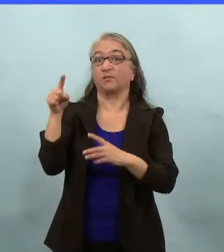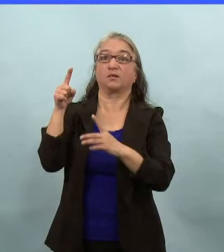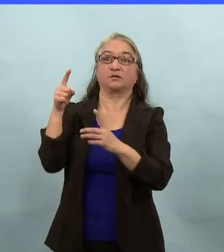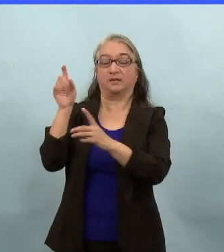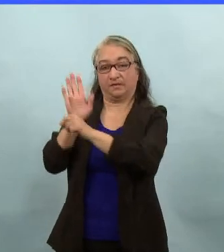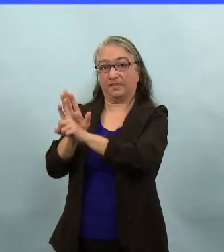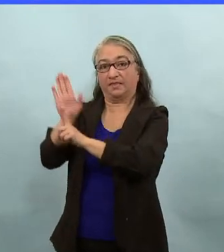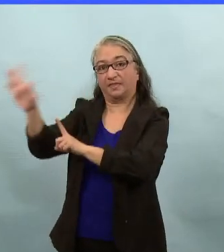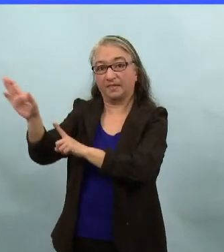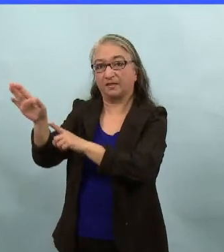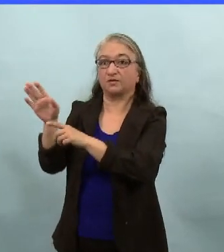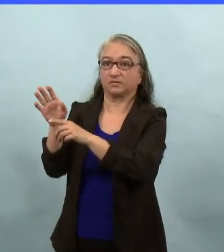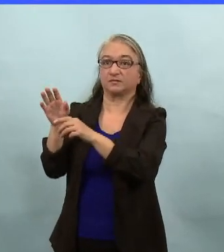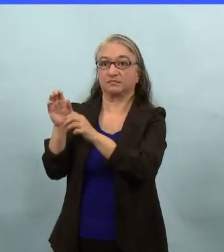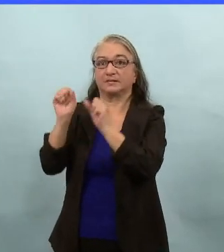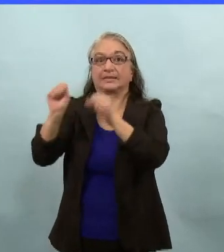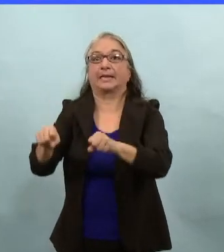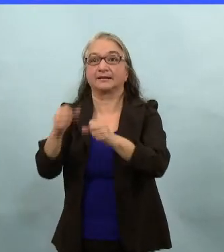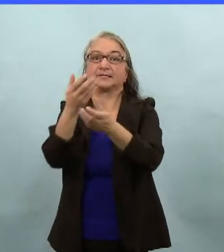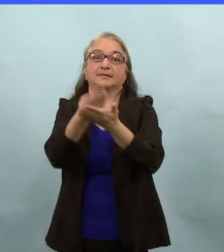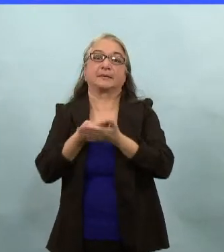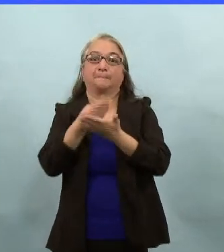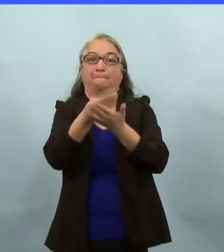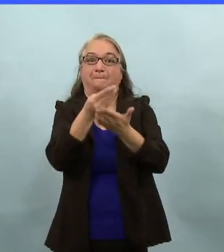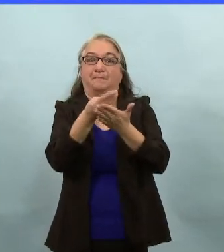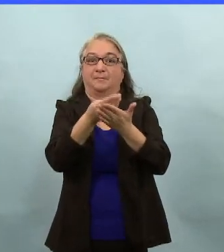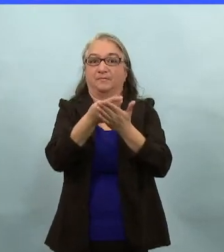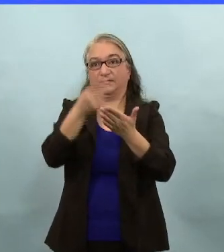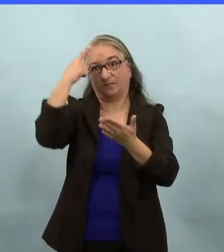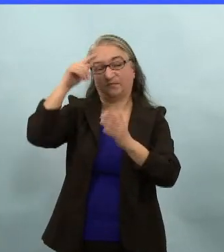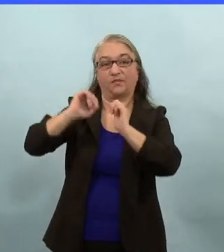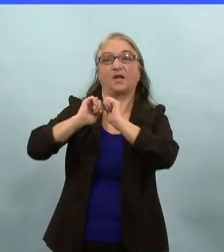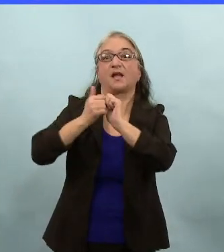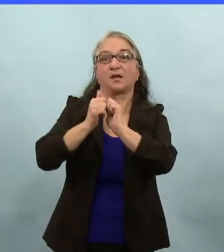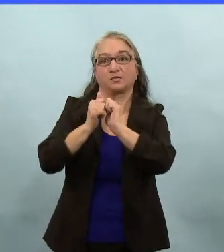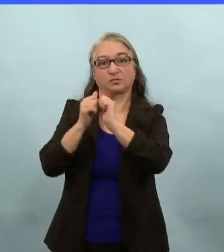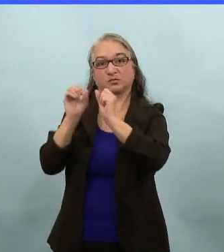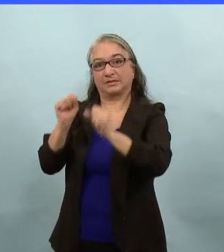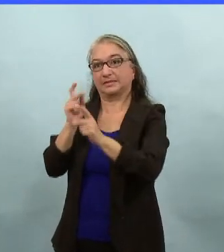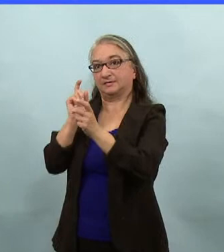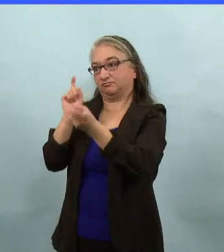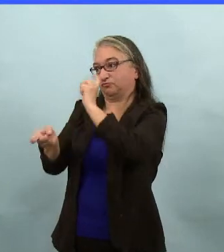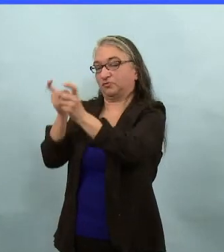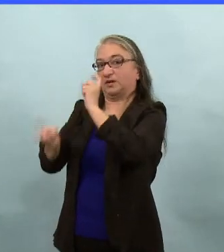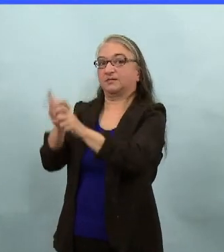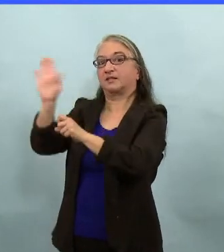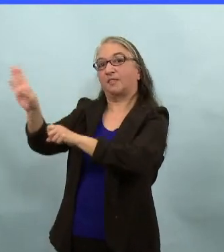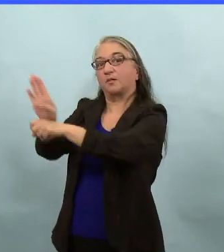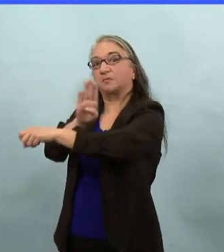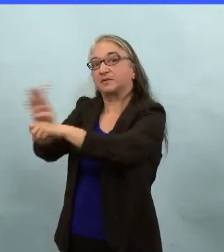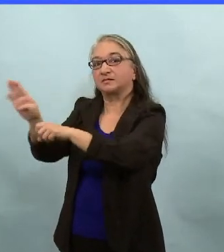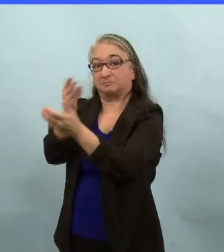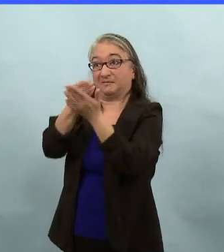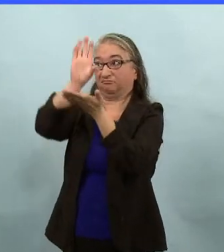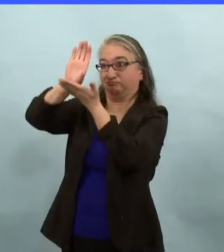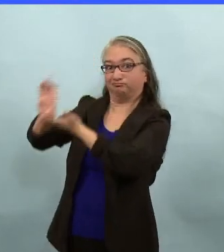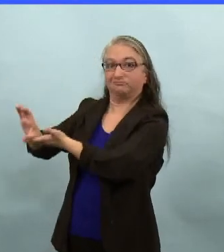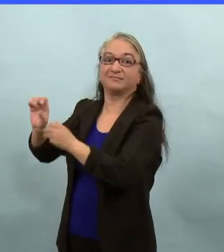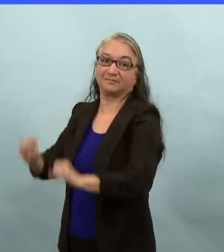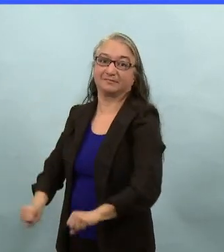clientele so what we're doing is is creating that flexibility recognizing that this in covid will